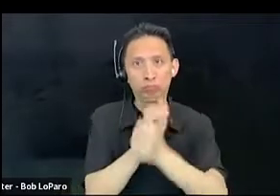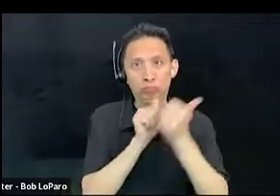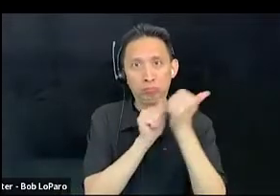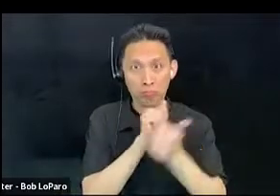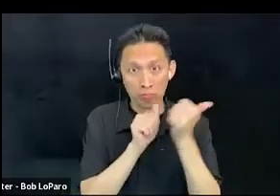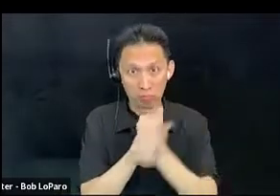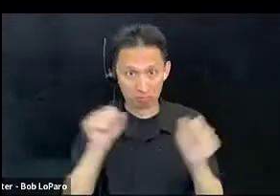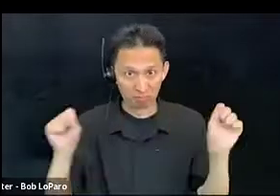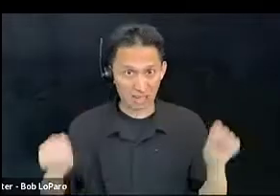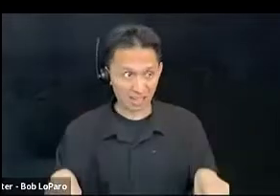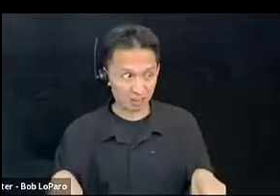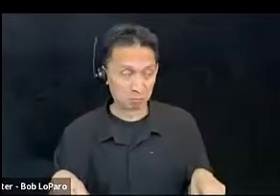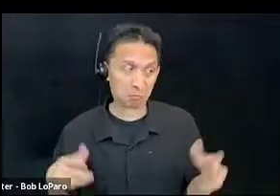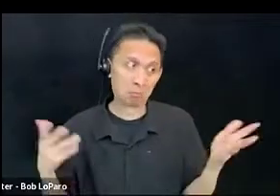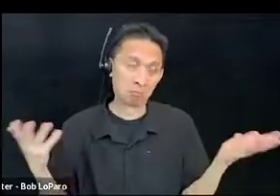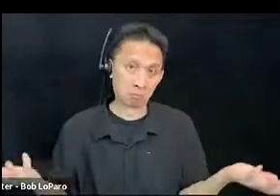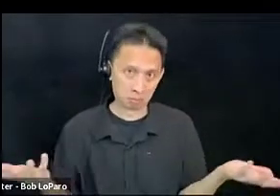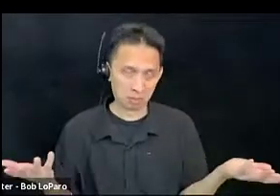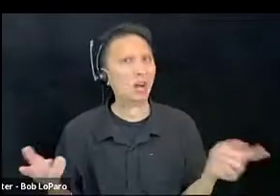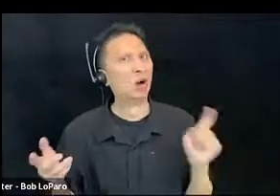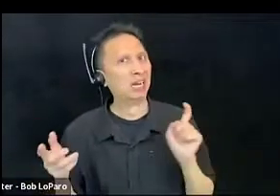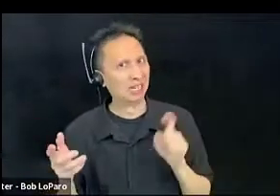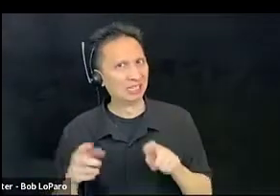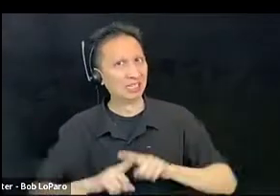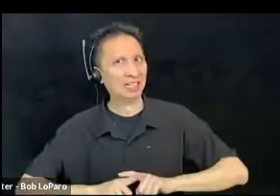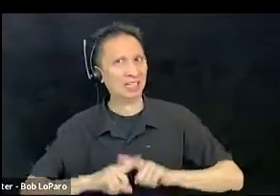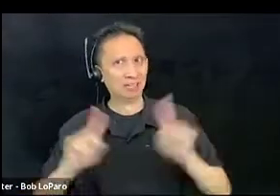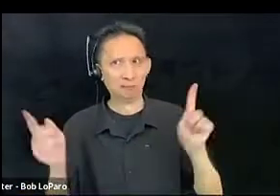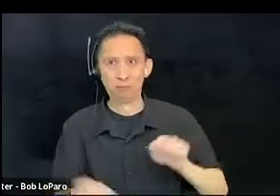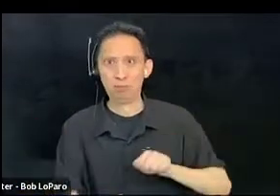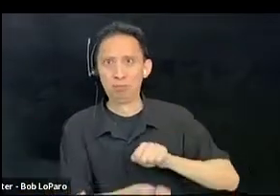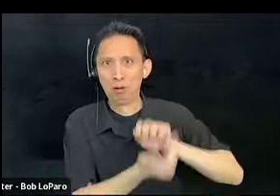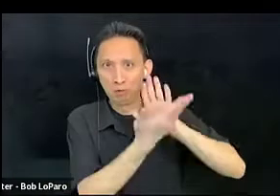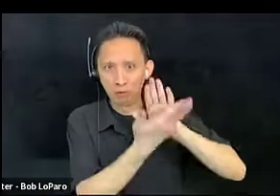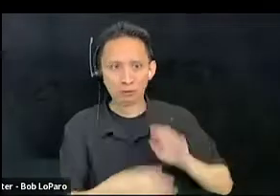So, we can sort of try to work through some of these things. And I will try to talk through some of these,